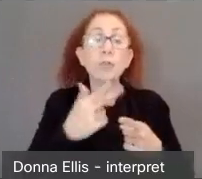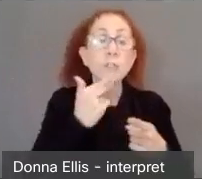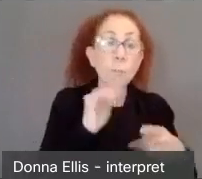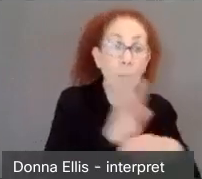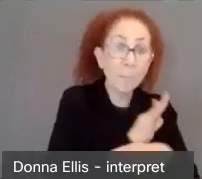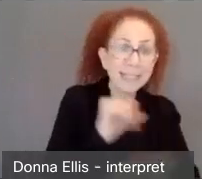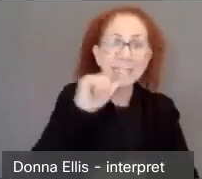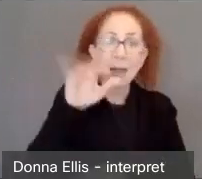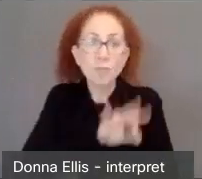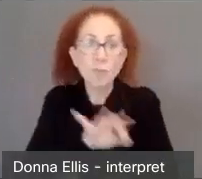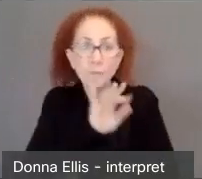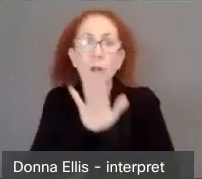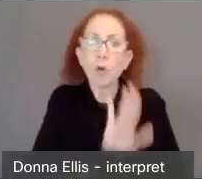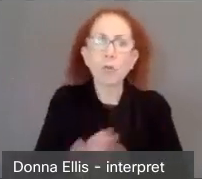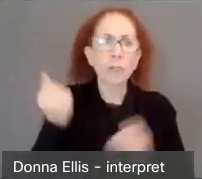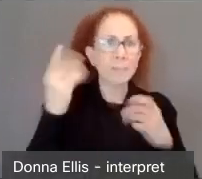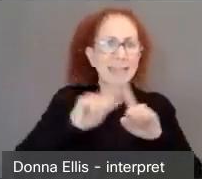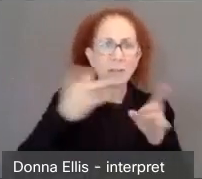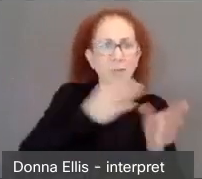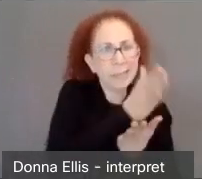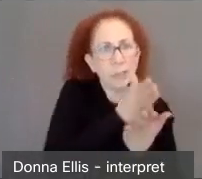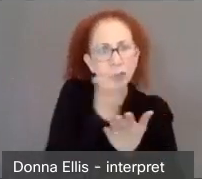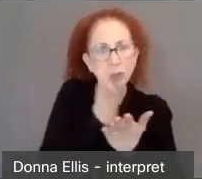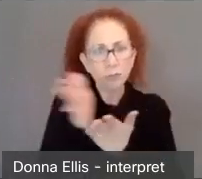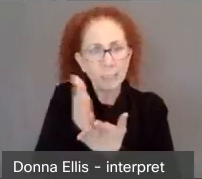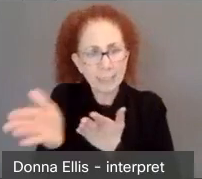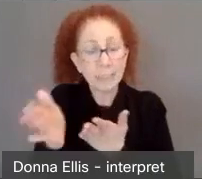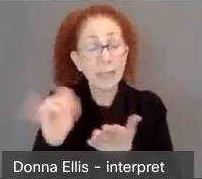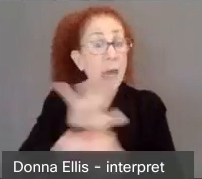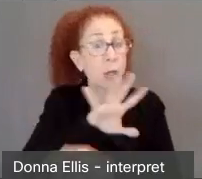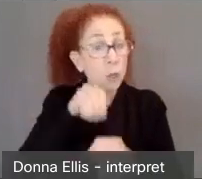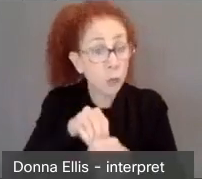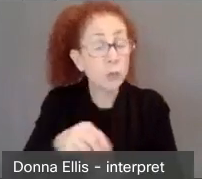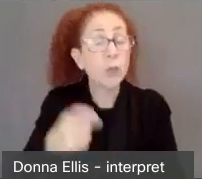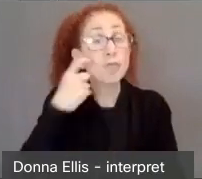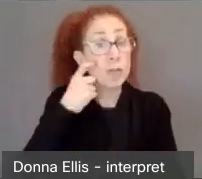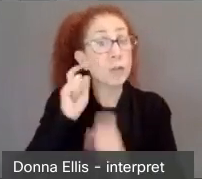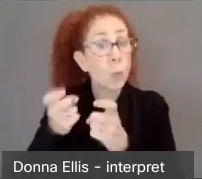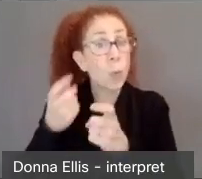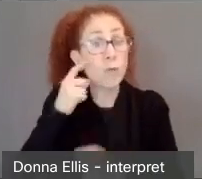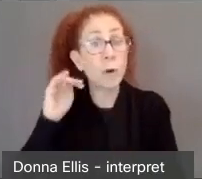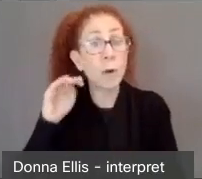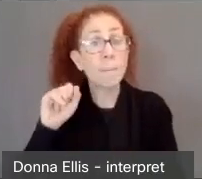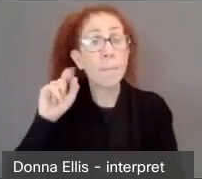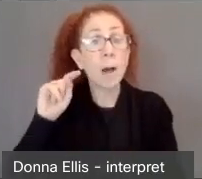across several industries and that includes the recent awards for the MontcoStrong 2021